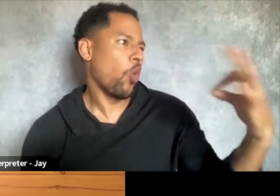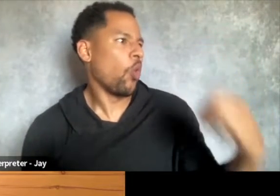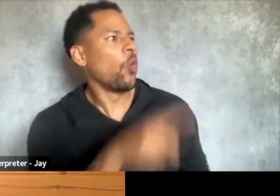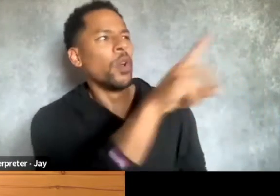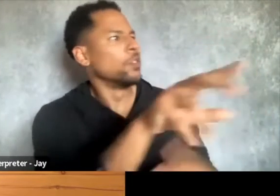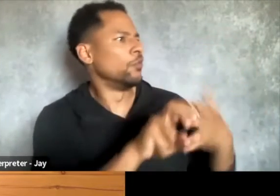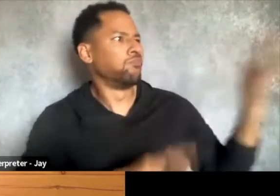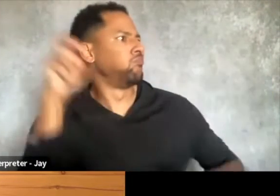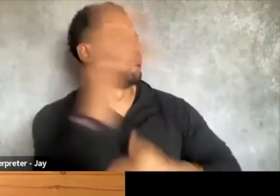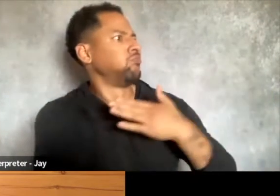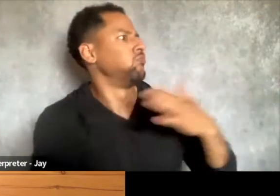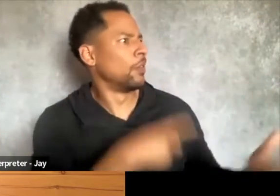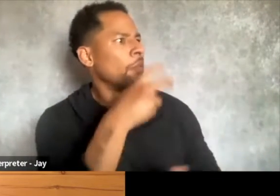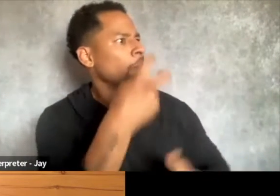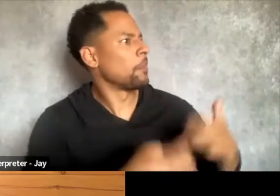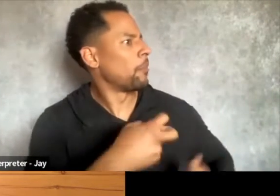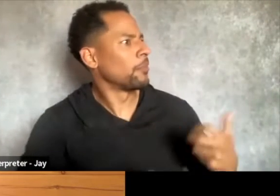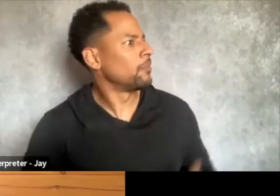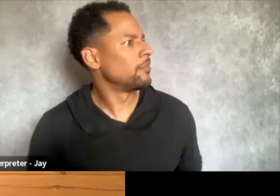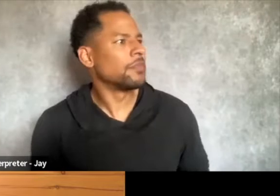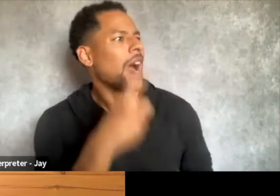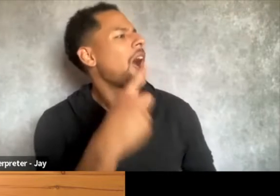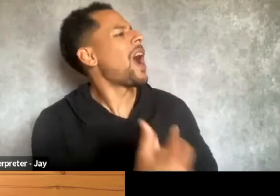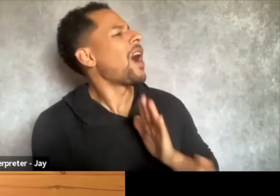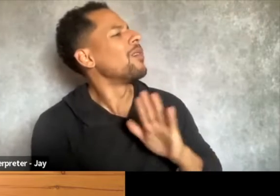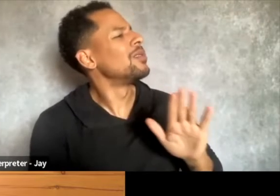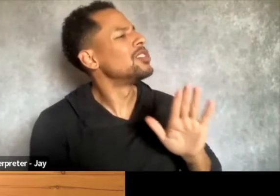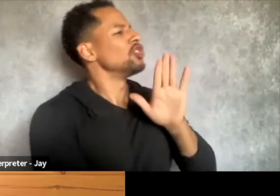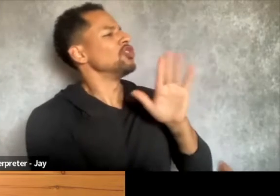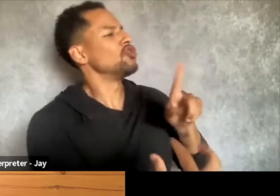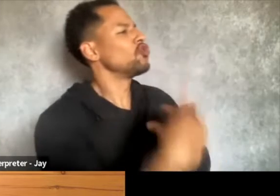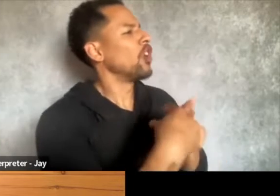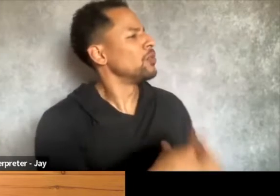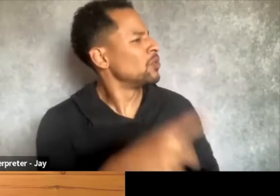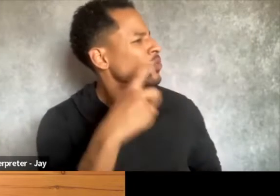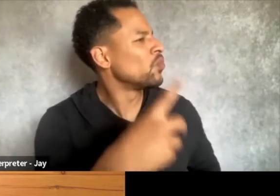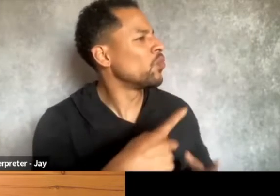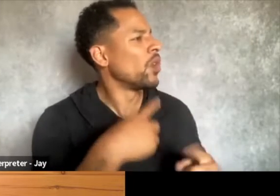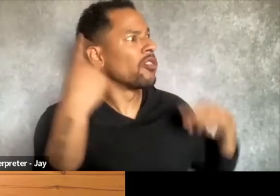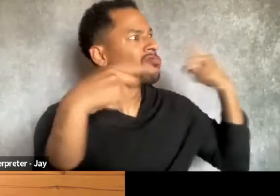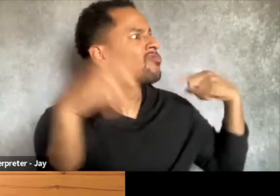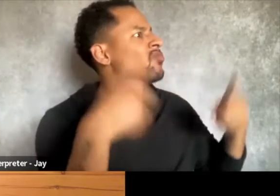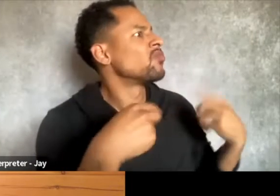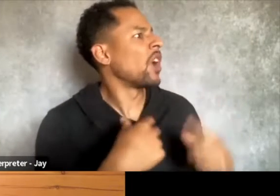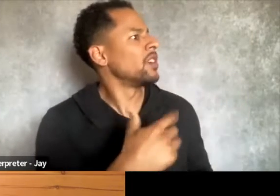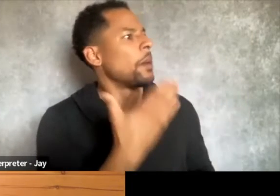I was tried as a degenerate queer they never should have allowed in to begin with. You just saw me as a loophole